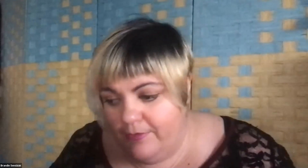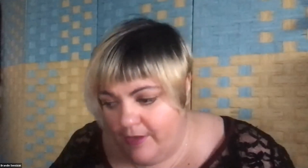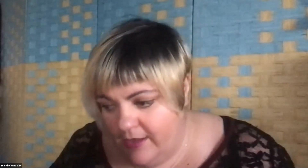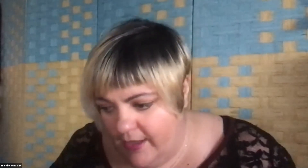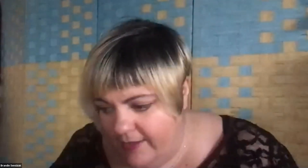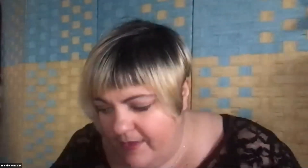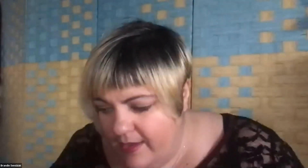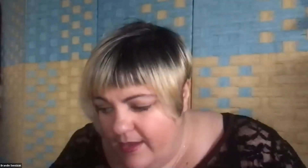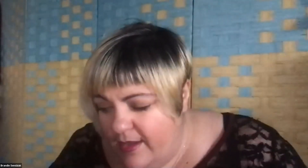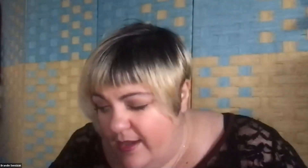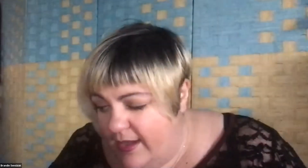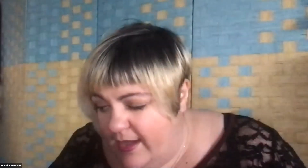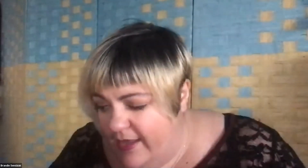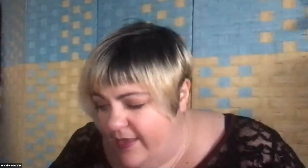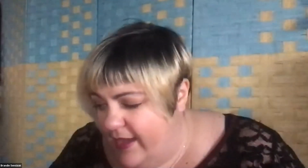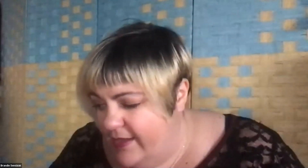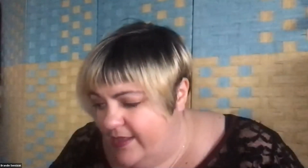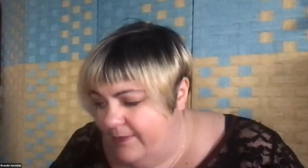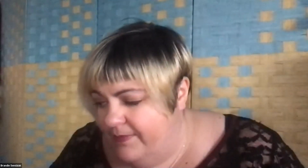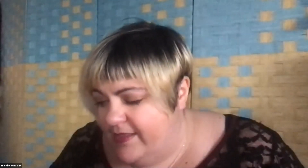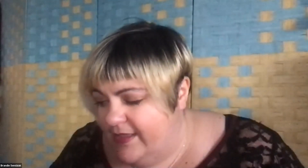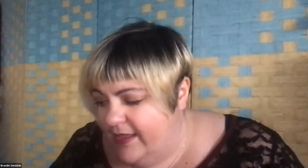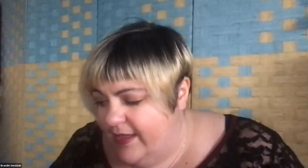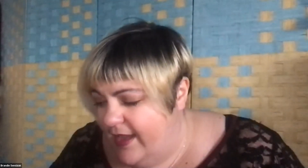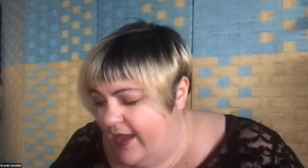4th, as you said Los Angeles county issued a policy which